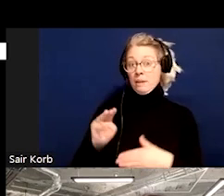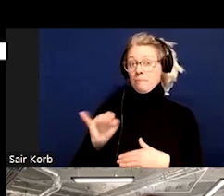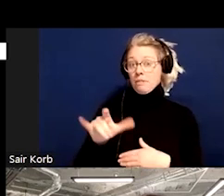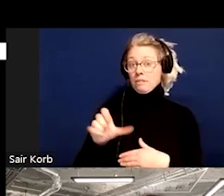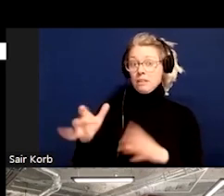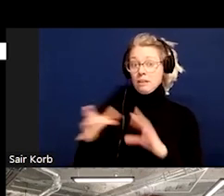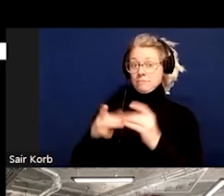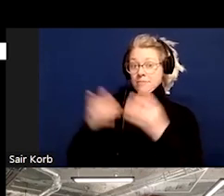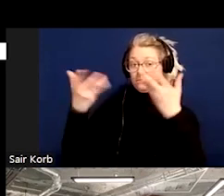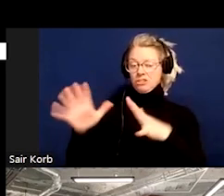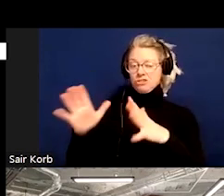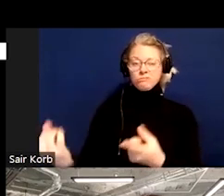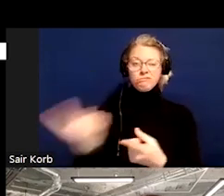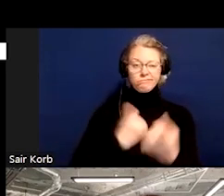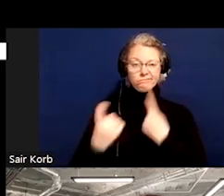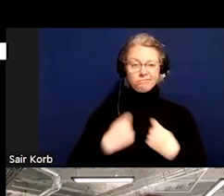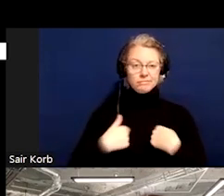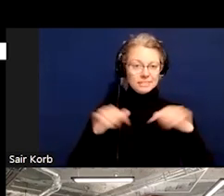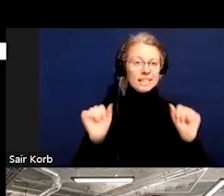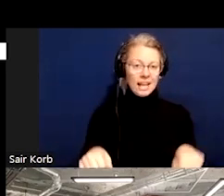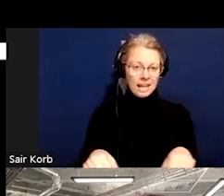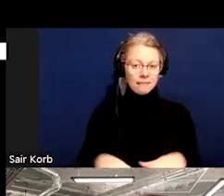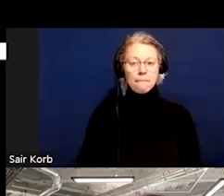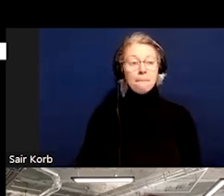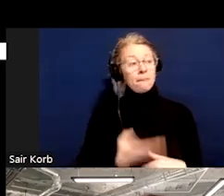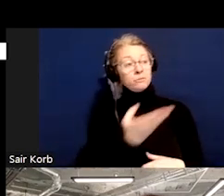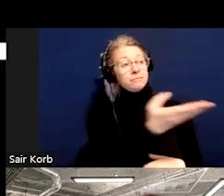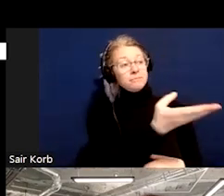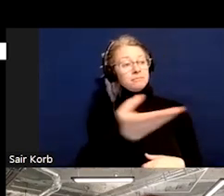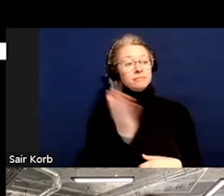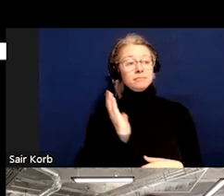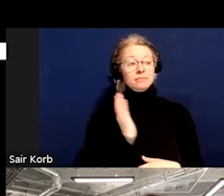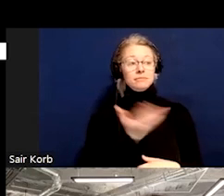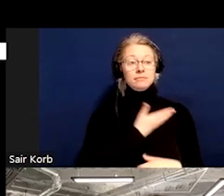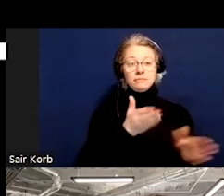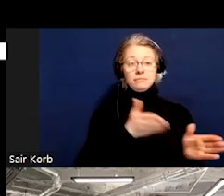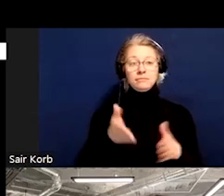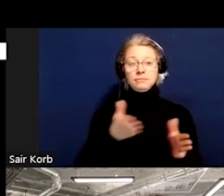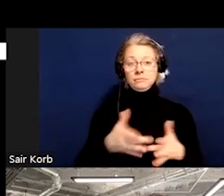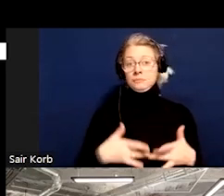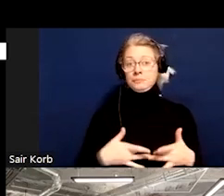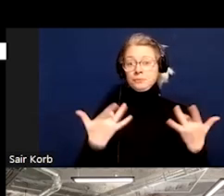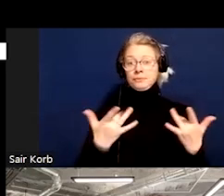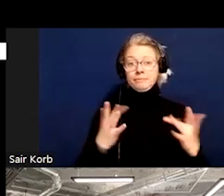presentation, but just wanted to give you some insight into where our priorities, our